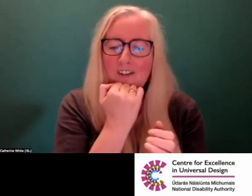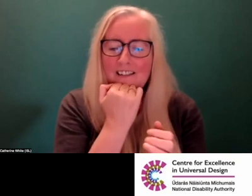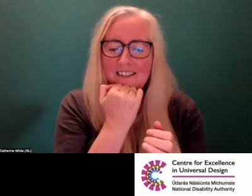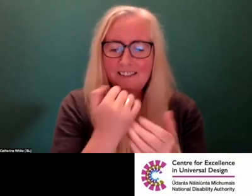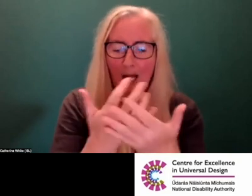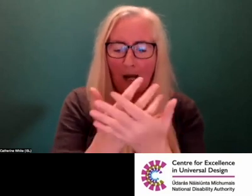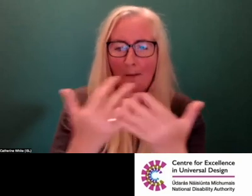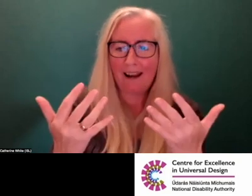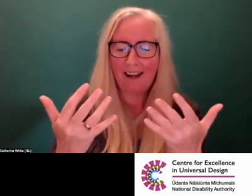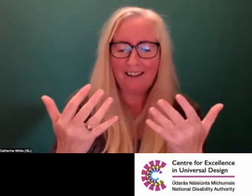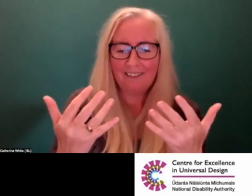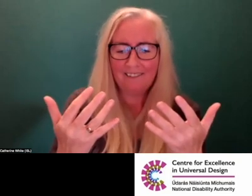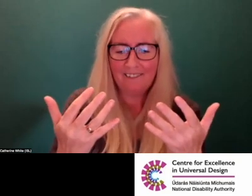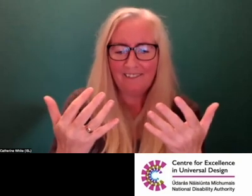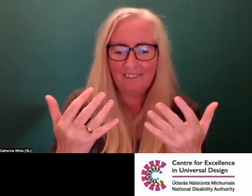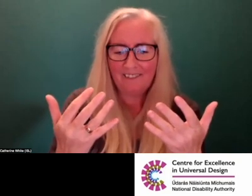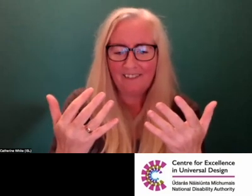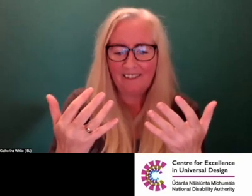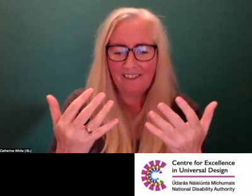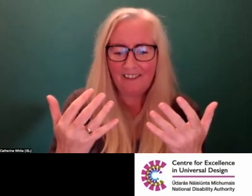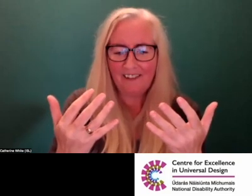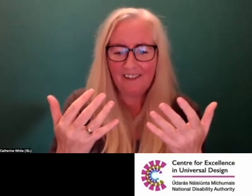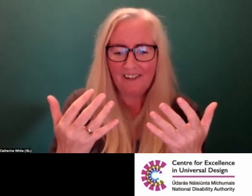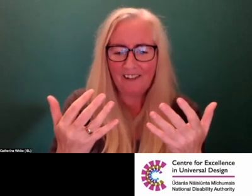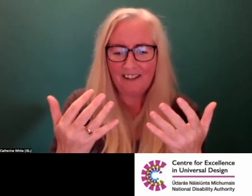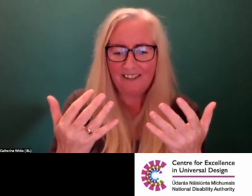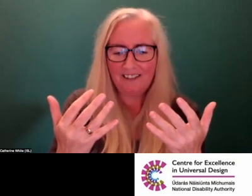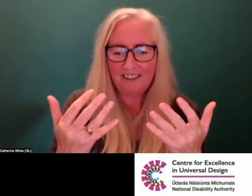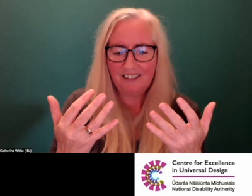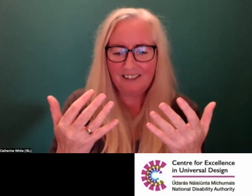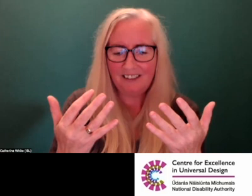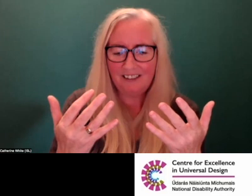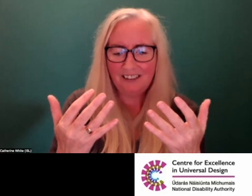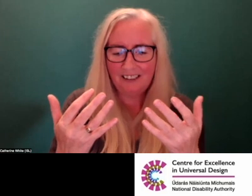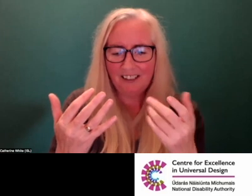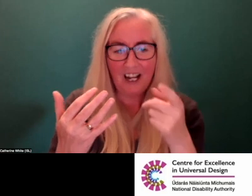issues around how many and where, but, I mean, some of that